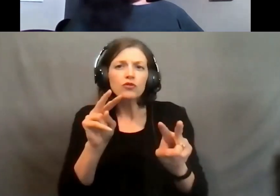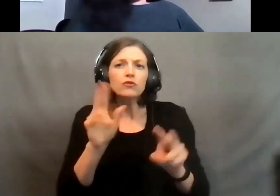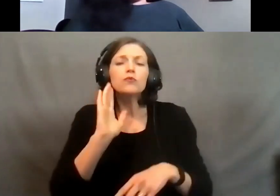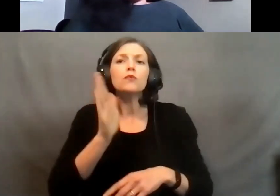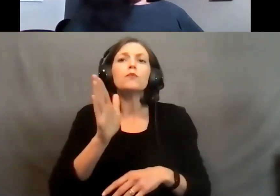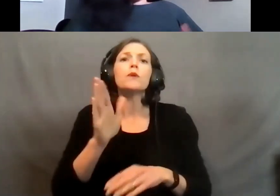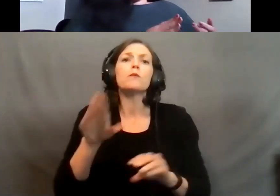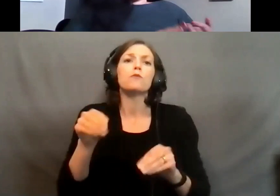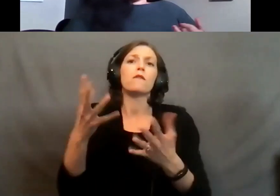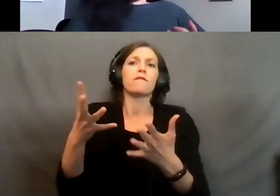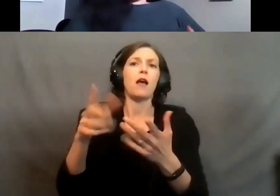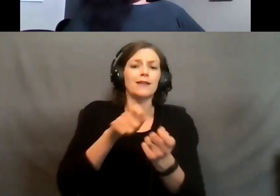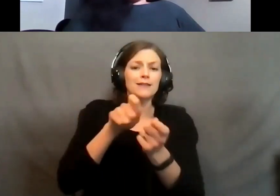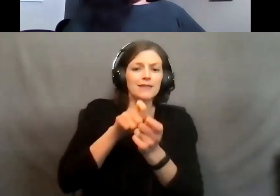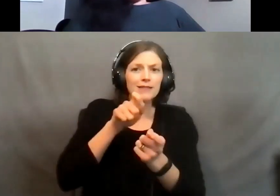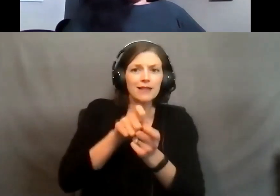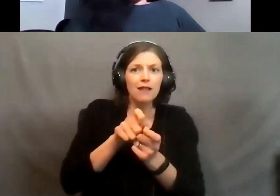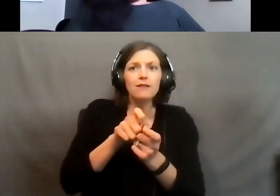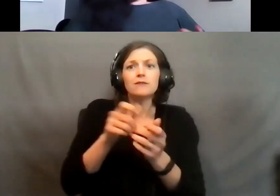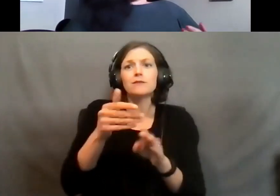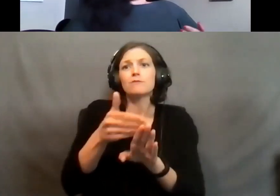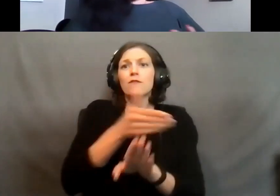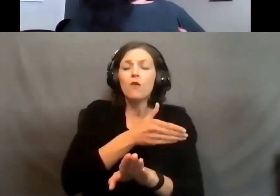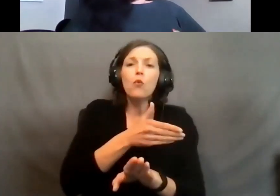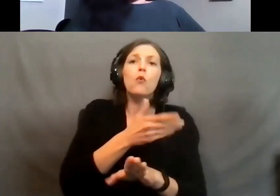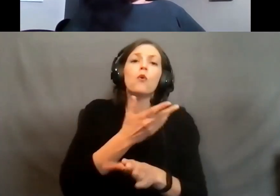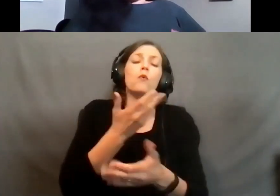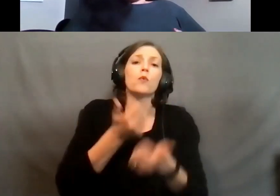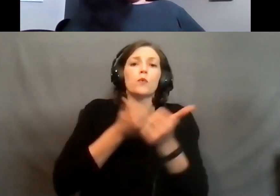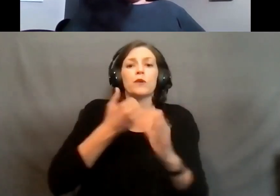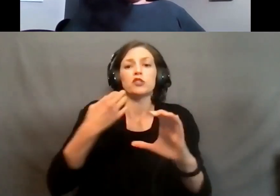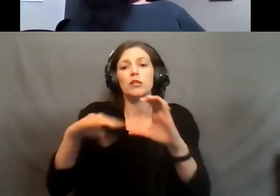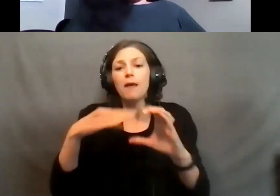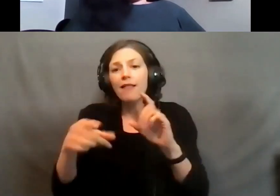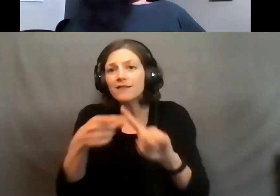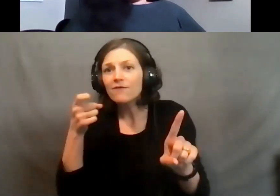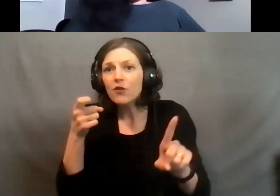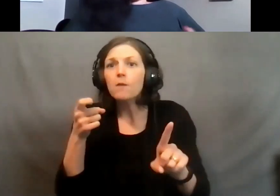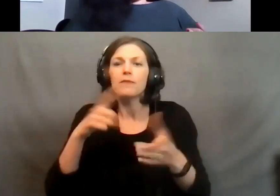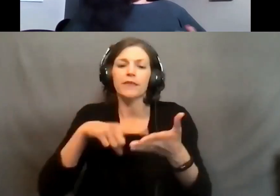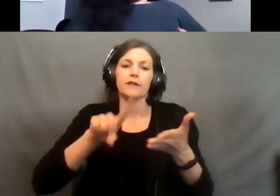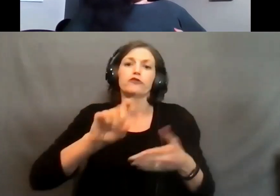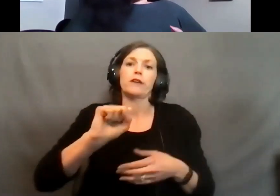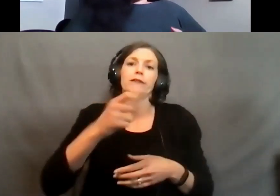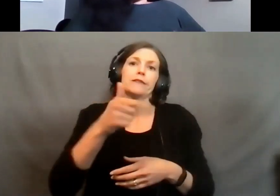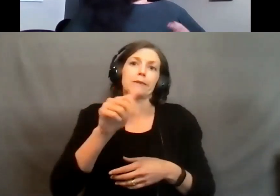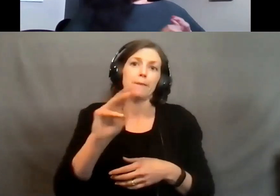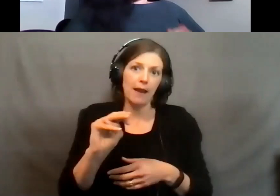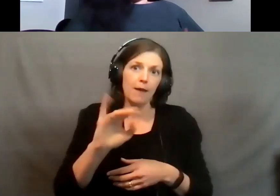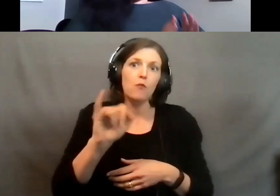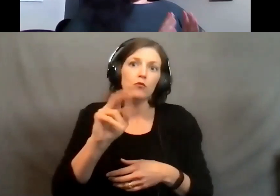13:05:40 leading up to it as far as the email it will come from , obviously check your spam or junk 13:05:43 mail. April 1 is when